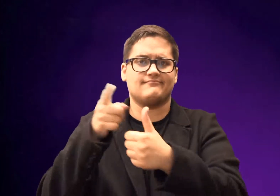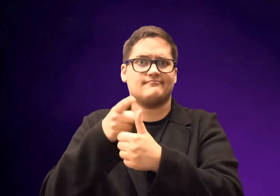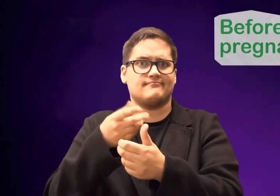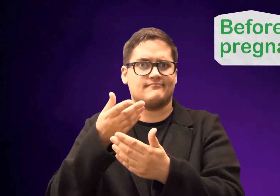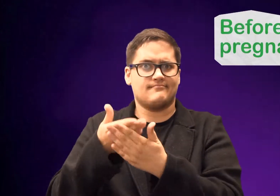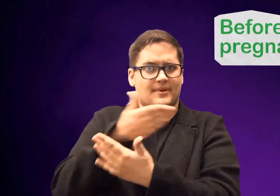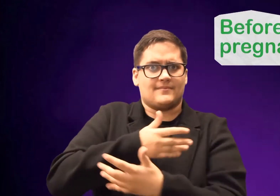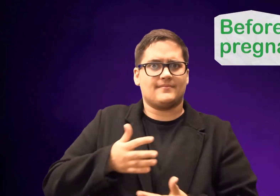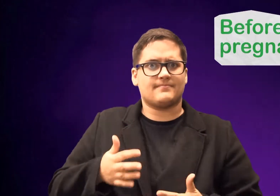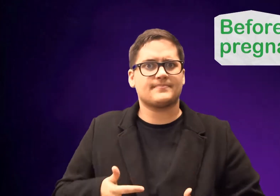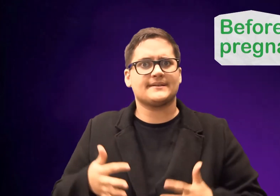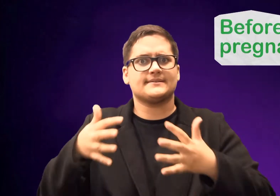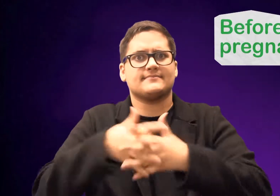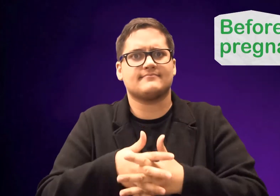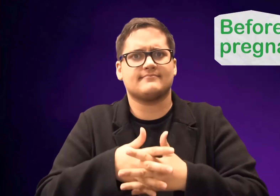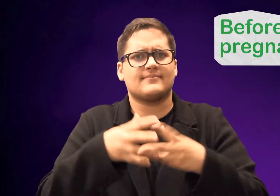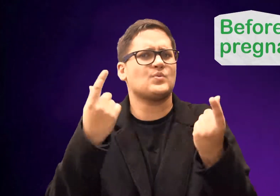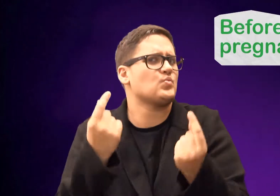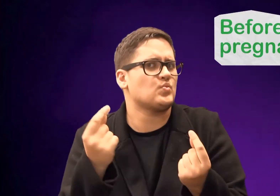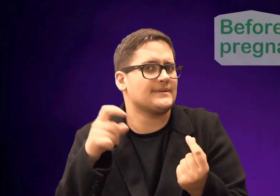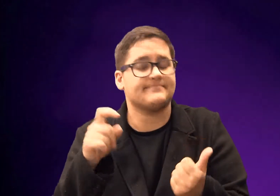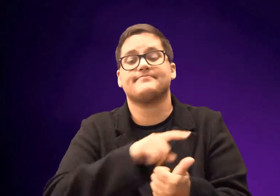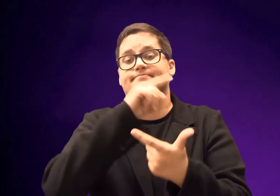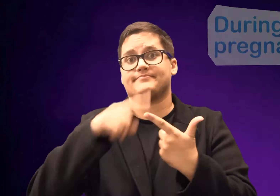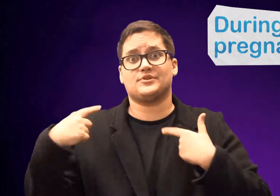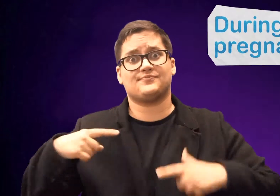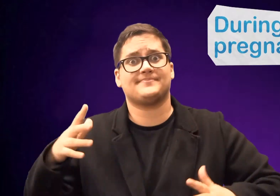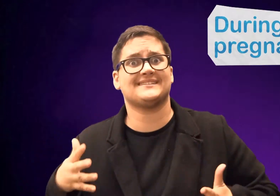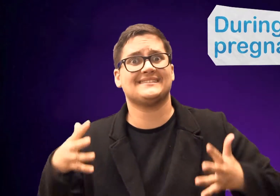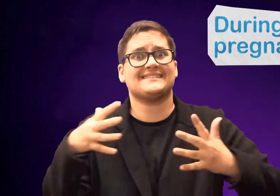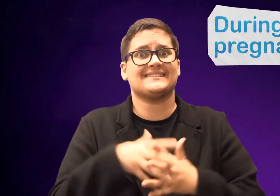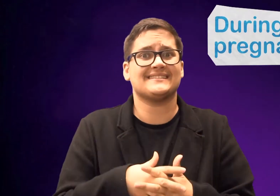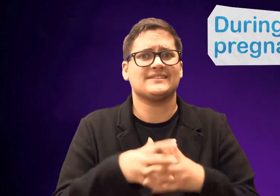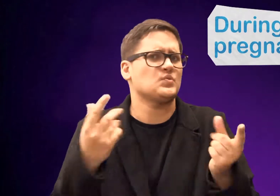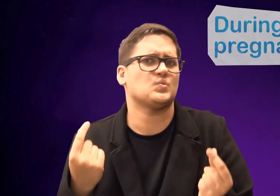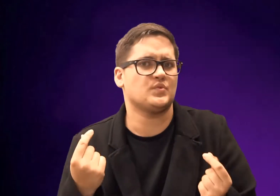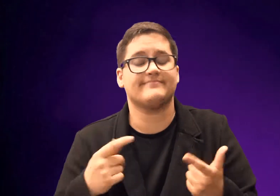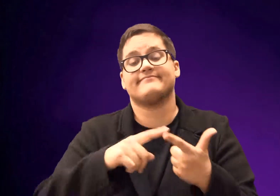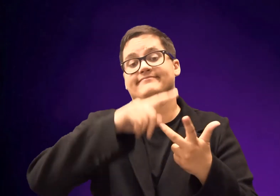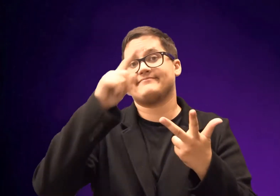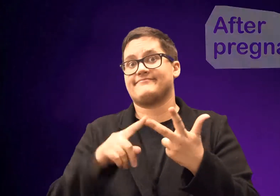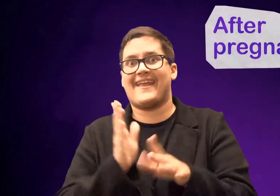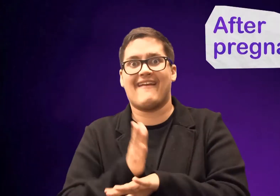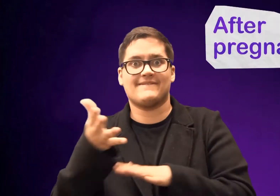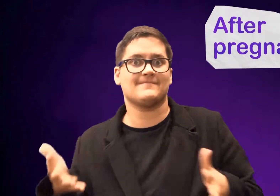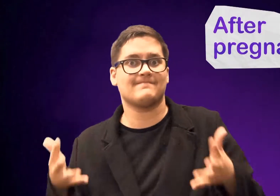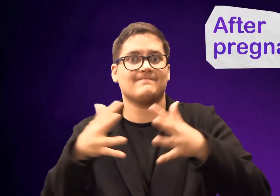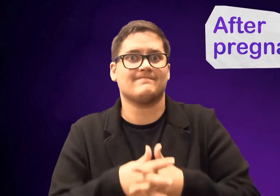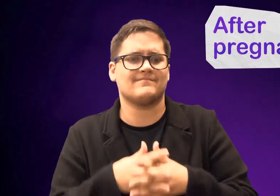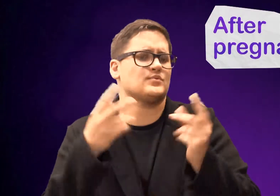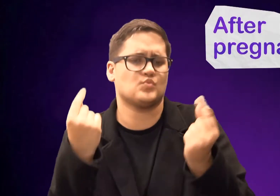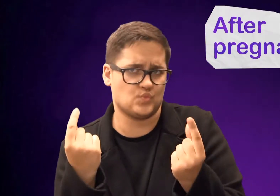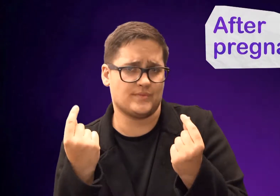1. What needs to be done before pregnancy. 2. What needs to be done during the pregnancy. and 3. What will have to be done after the pregnancy.